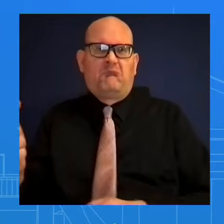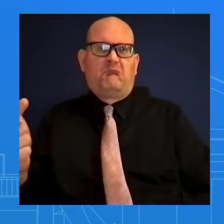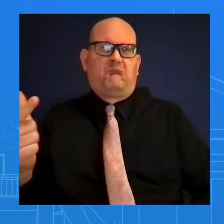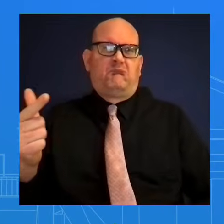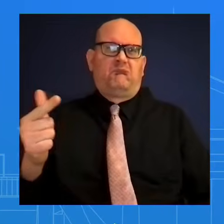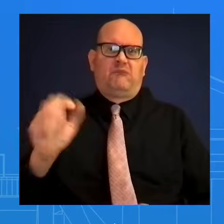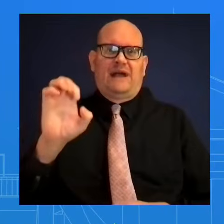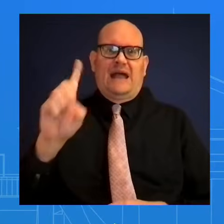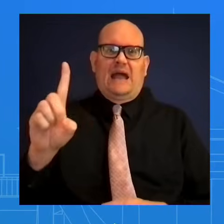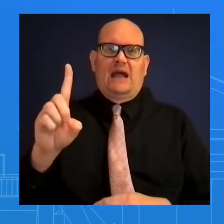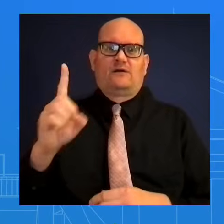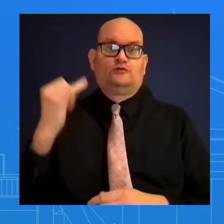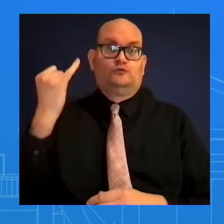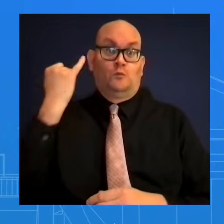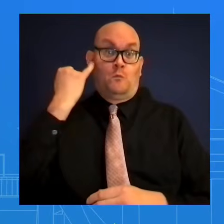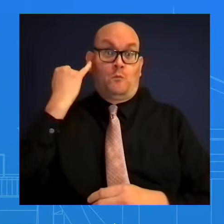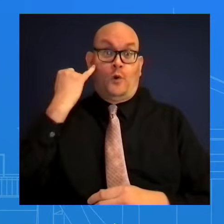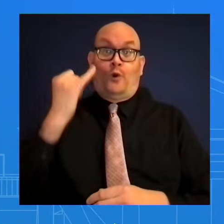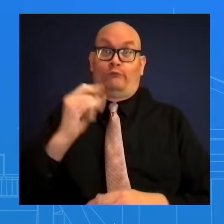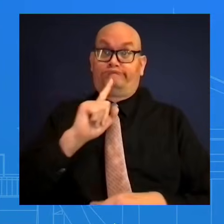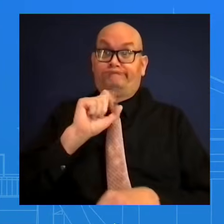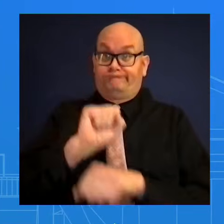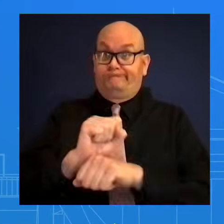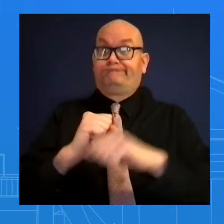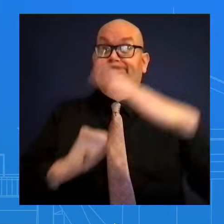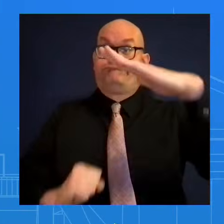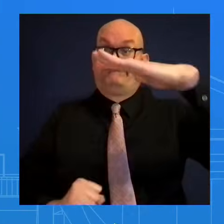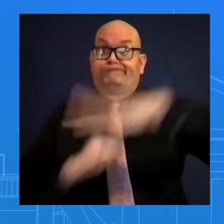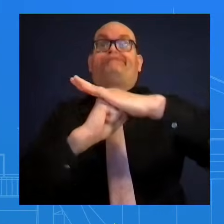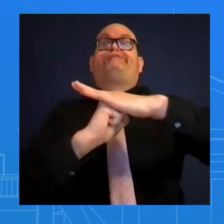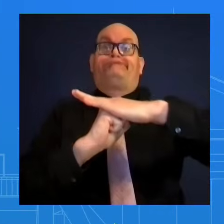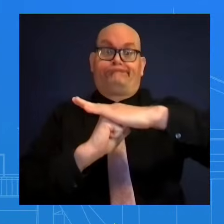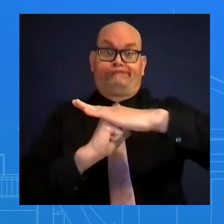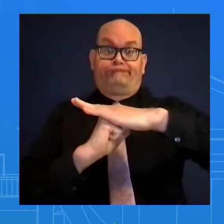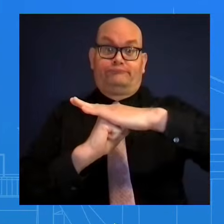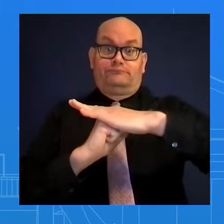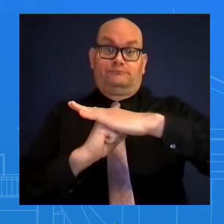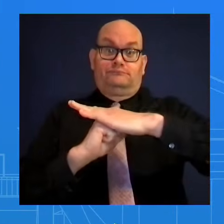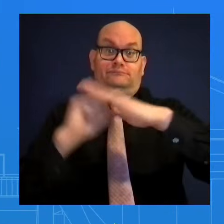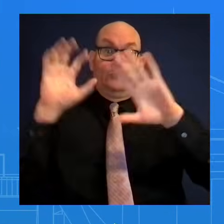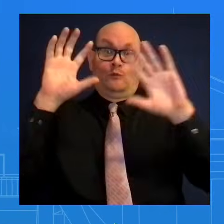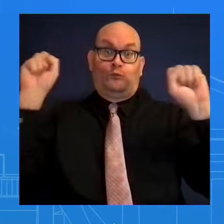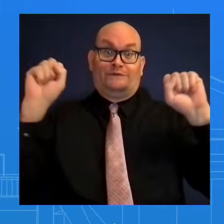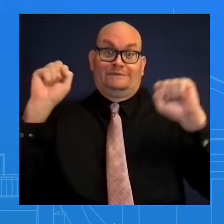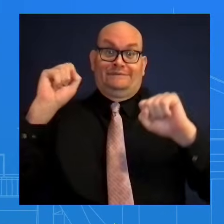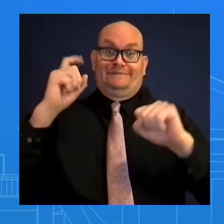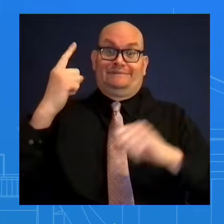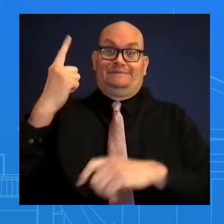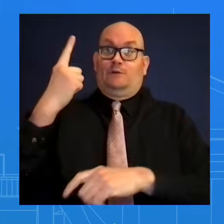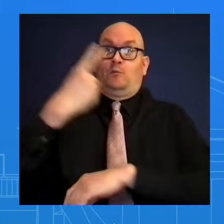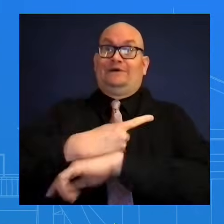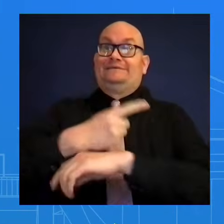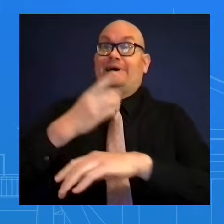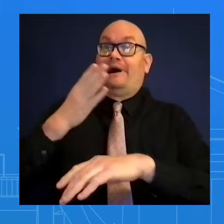comes to the President's desk next Tuesday, a day after the X-date? Did -- would the U.S. then technically be in default?